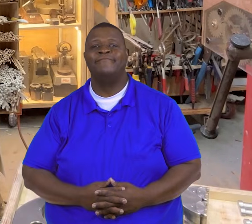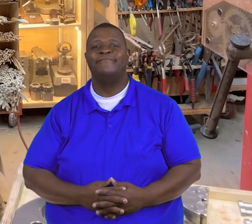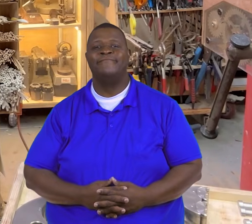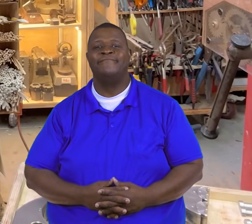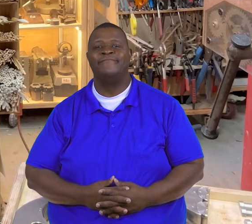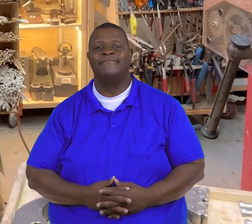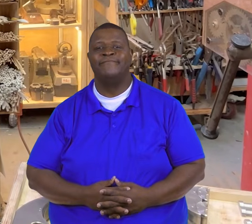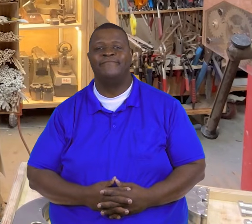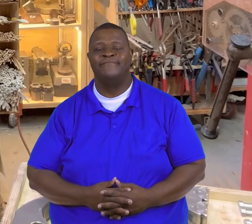So,